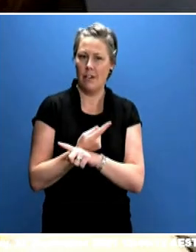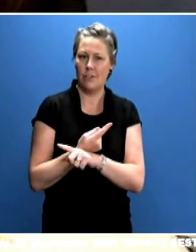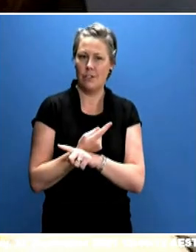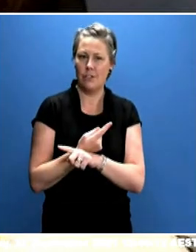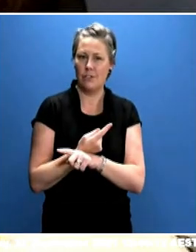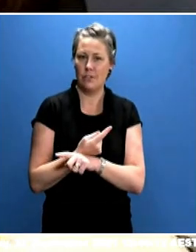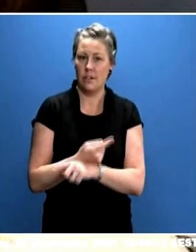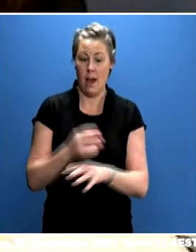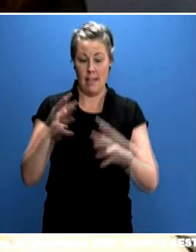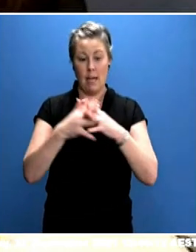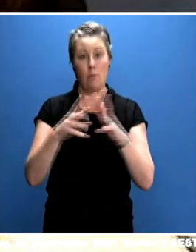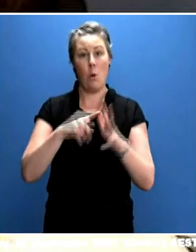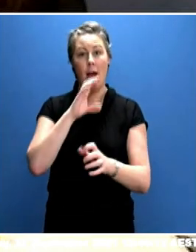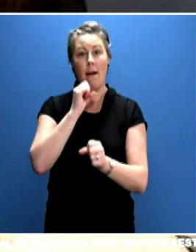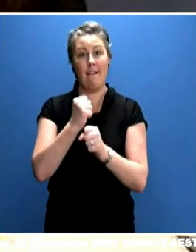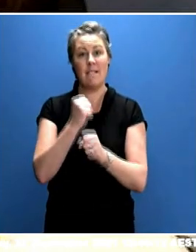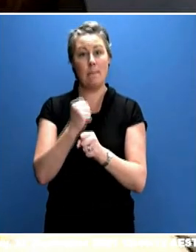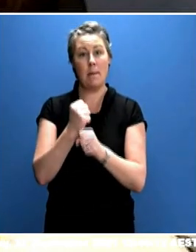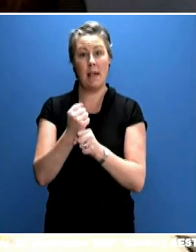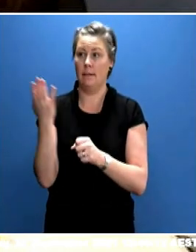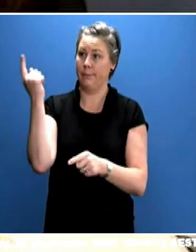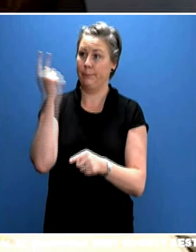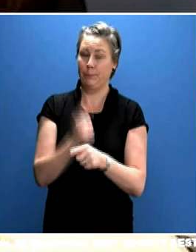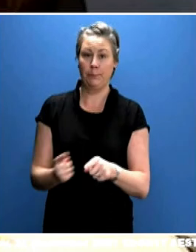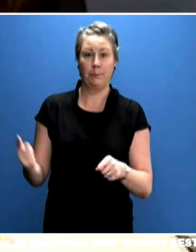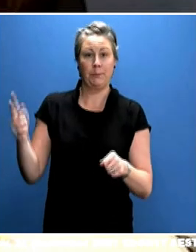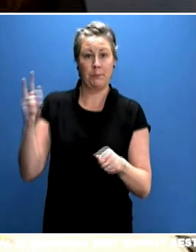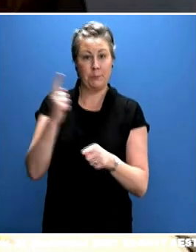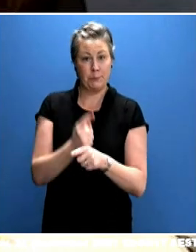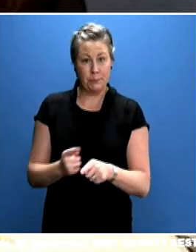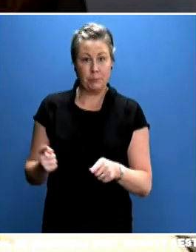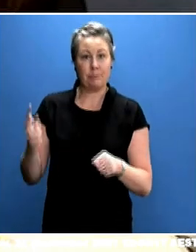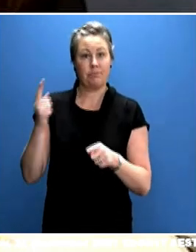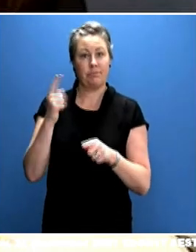This State Government in Western Australia has talked about its KPIs